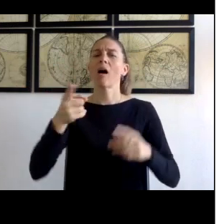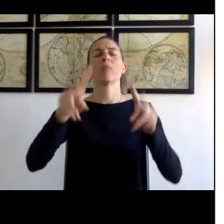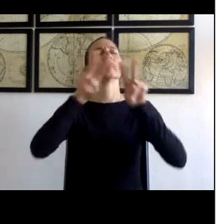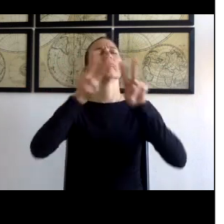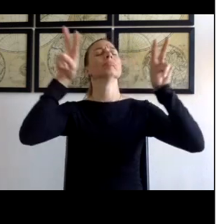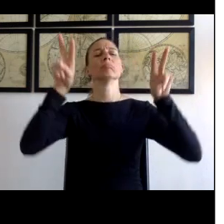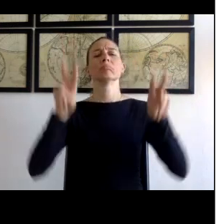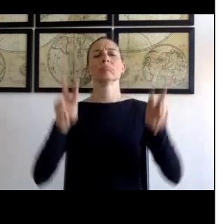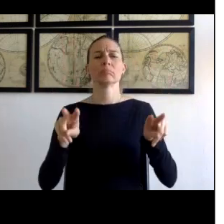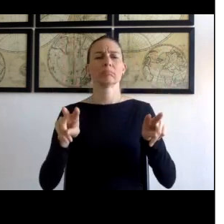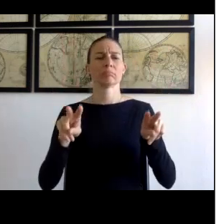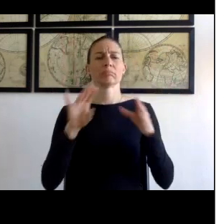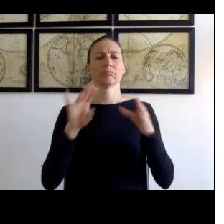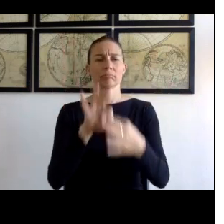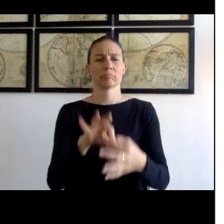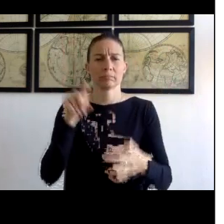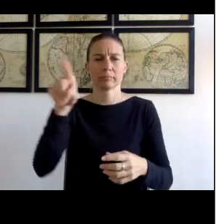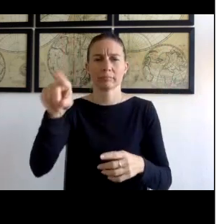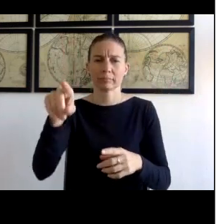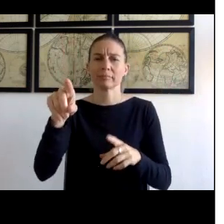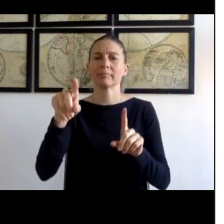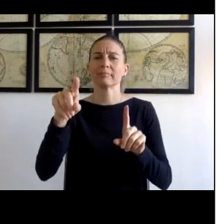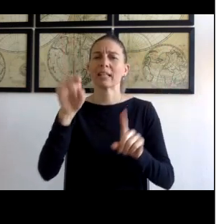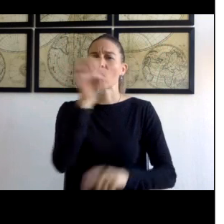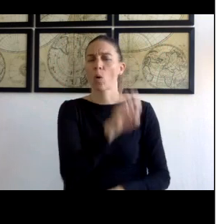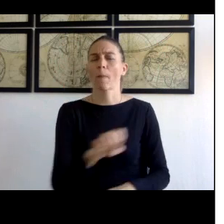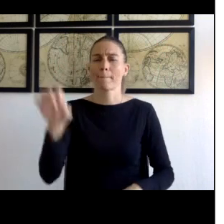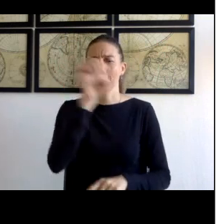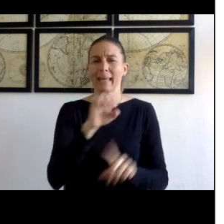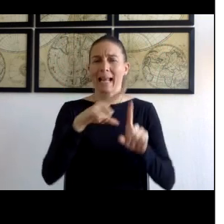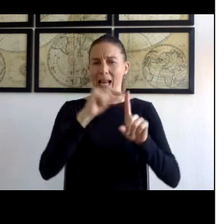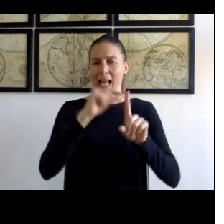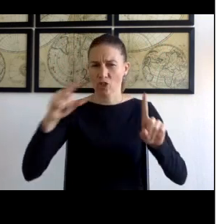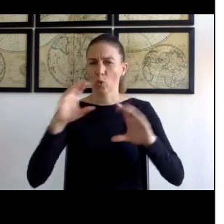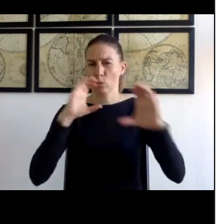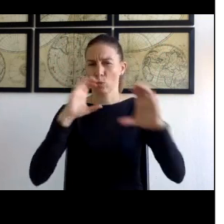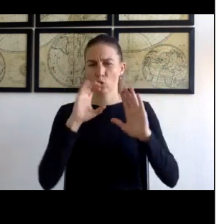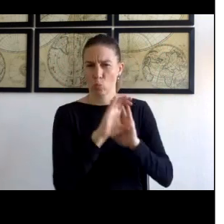We'll present the scope of the Code which is a directive.